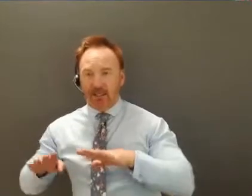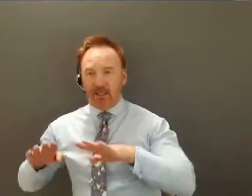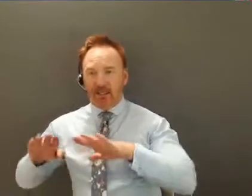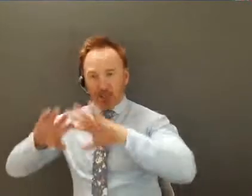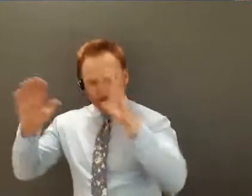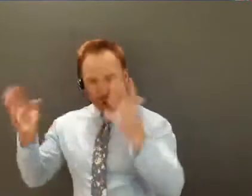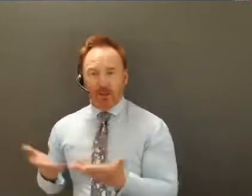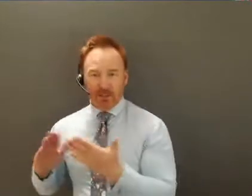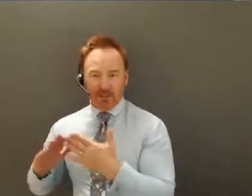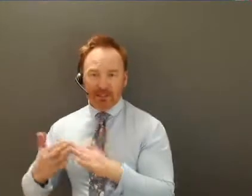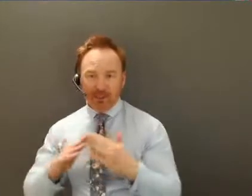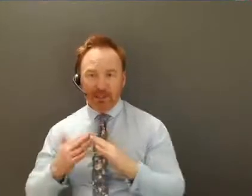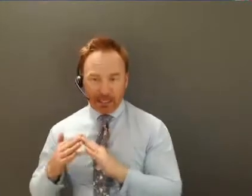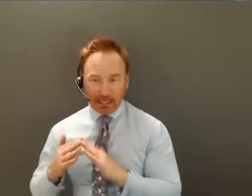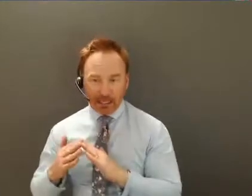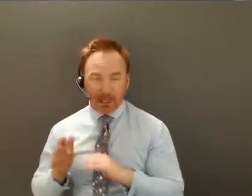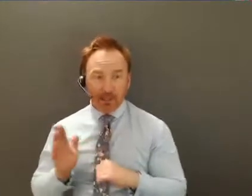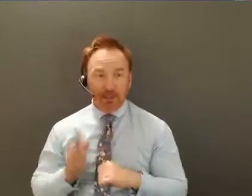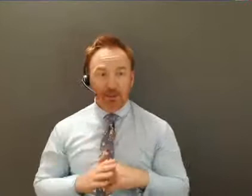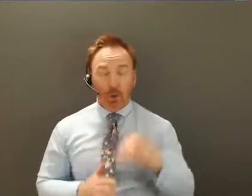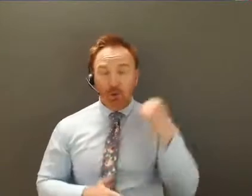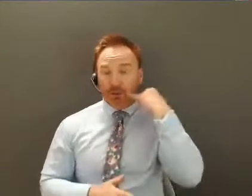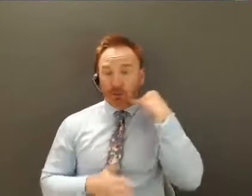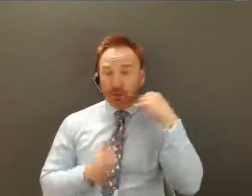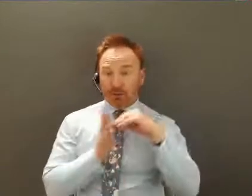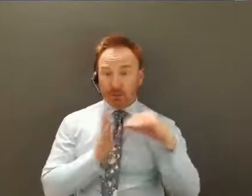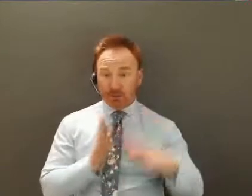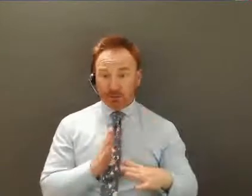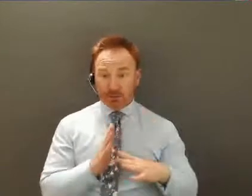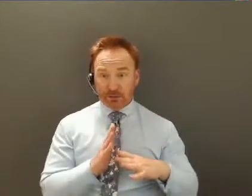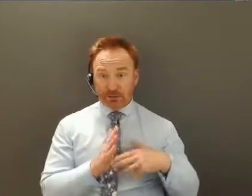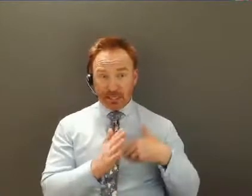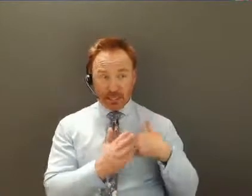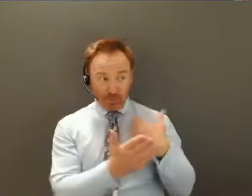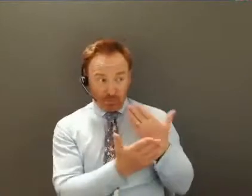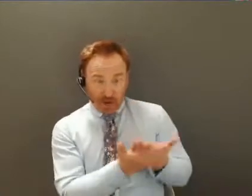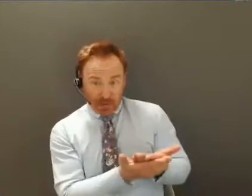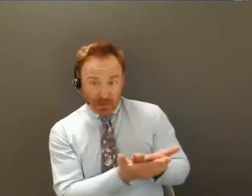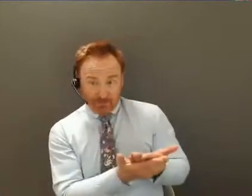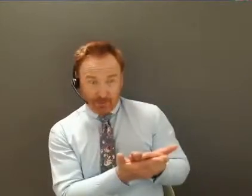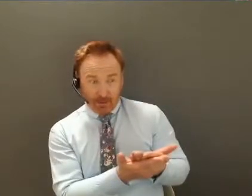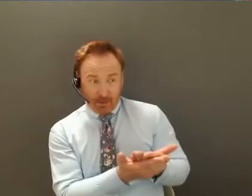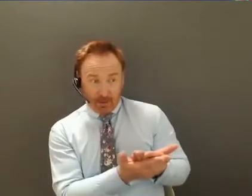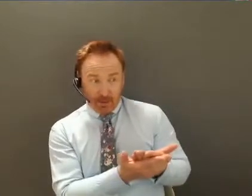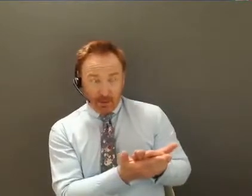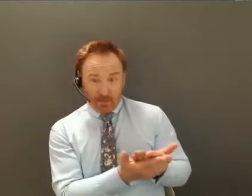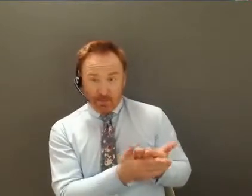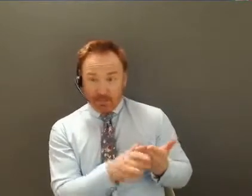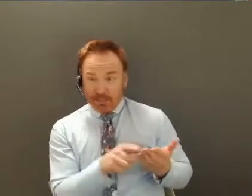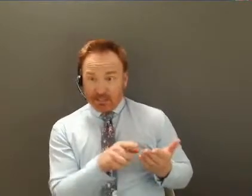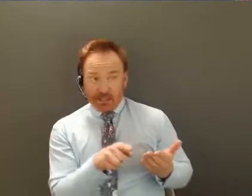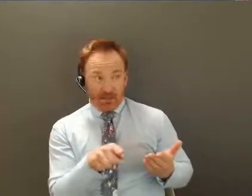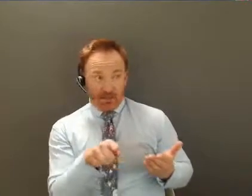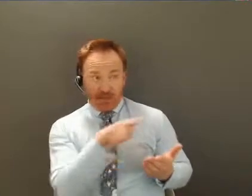the amplification of an introduction. Follow-up?